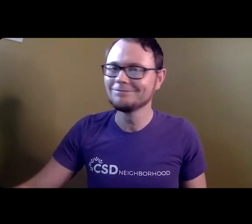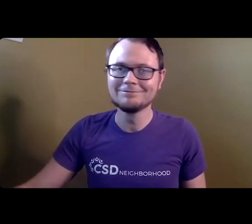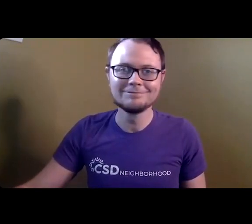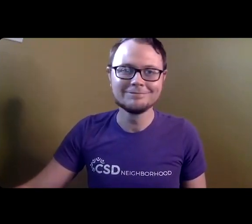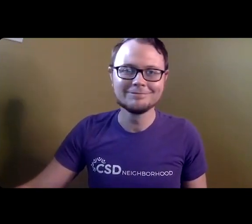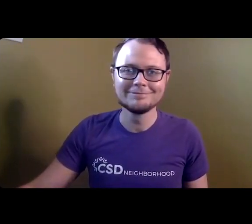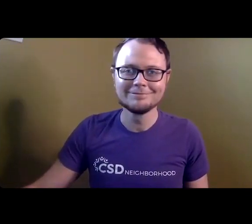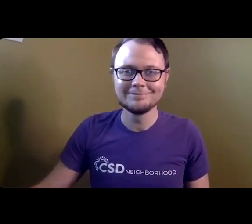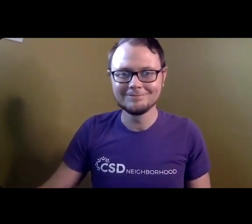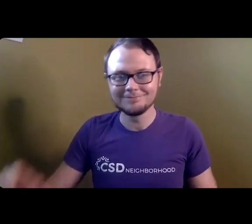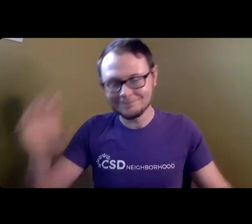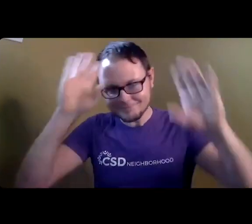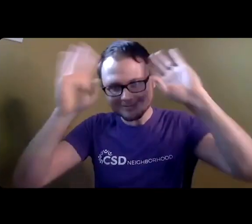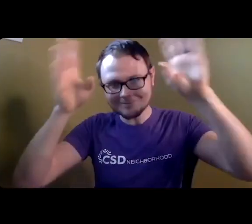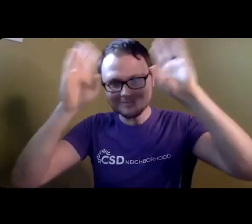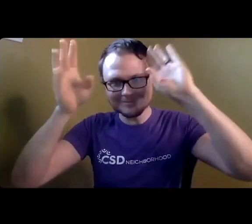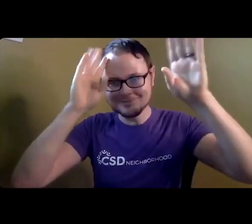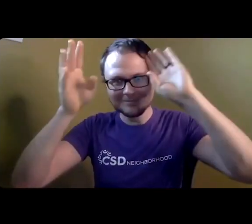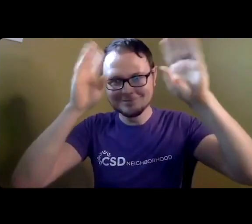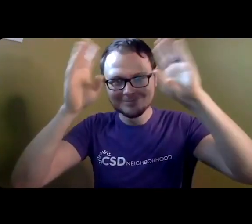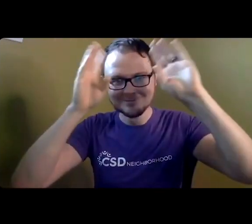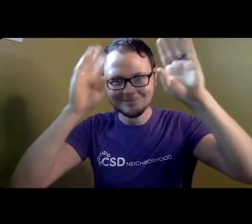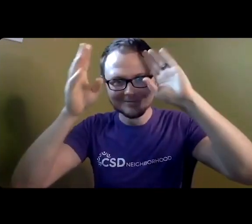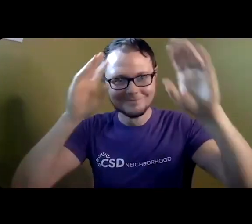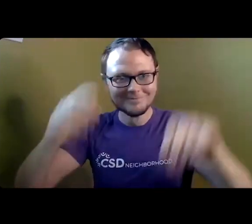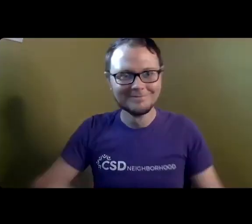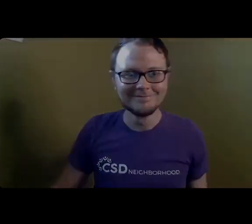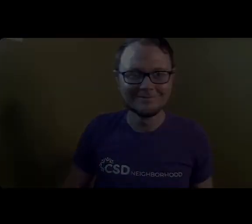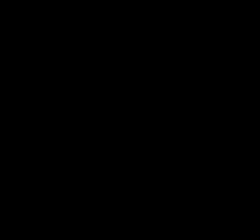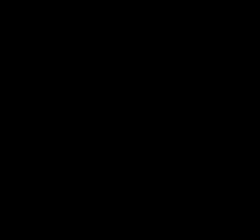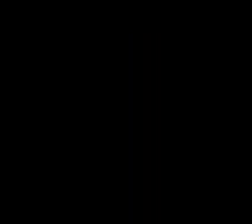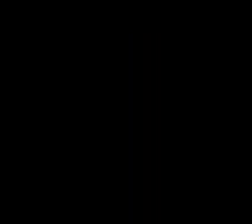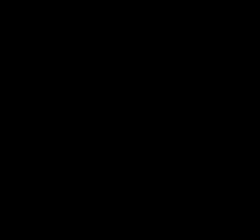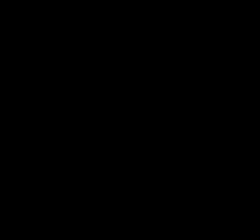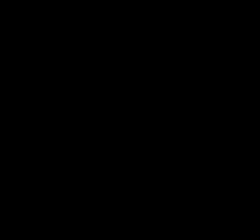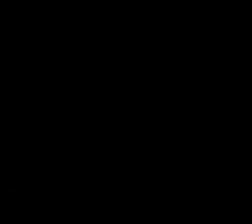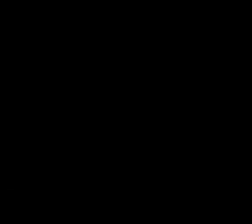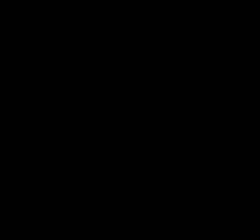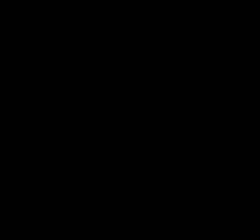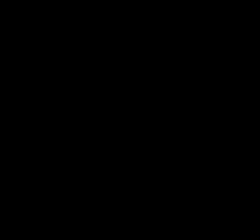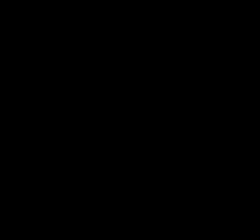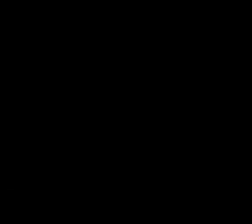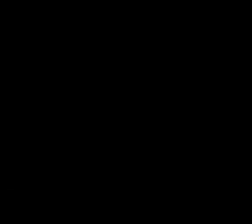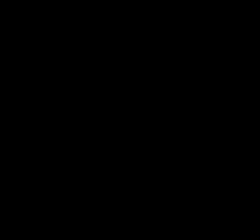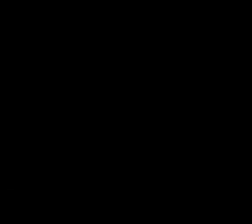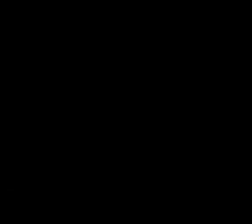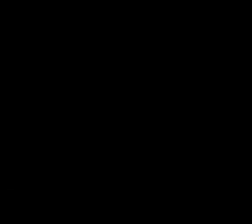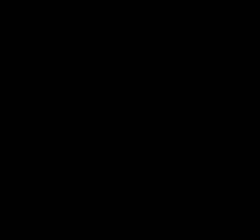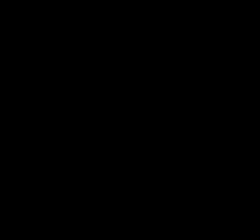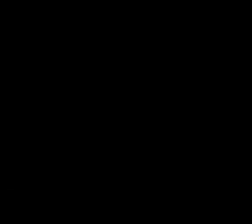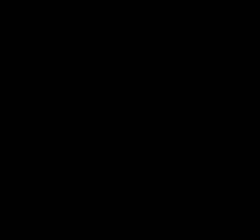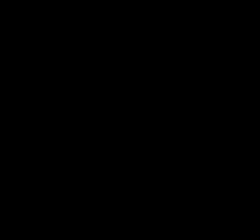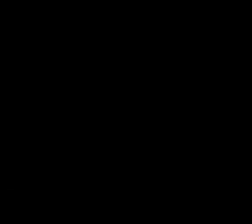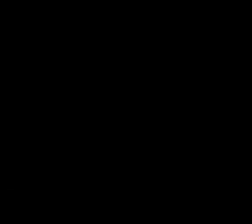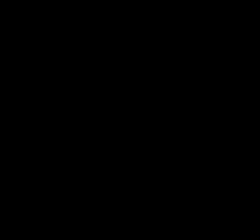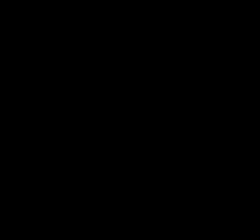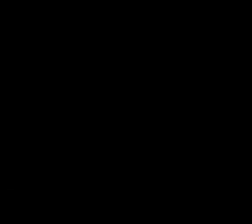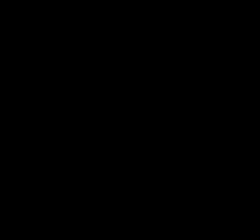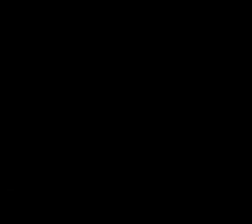Thanks and take care!